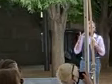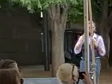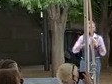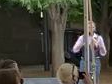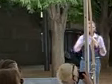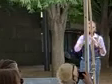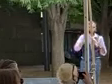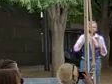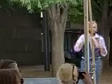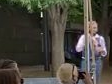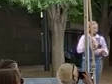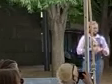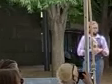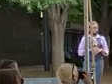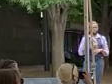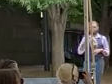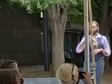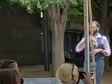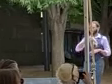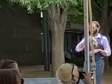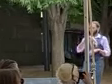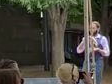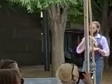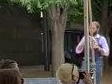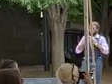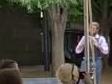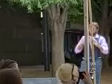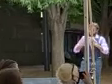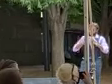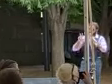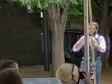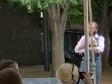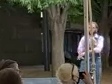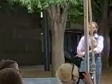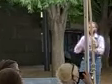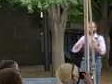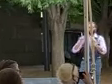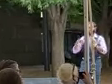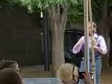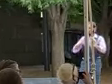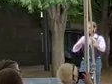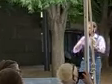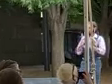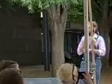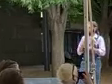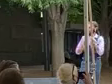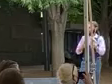We should not have to keep pouring so much energy into just defending our most basic rights.